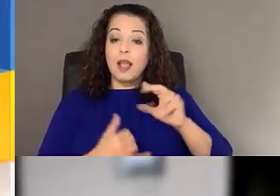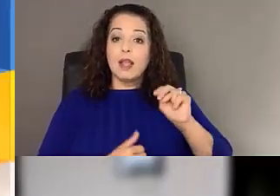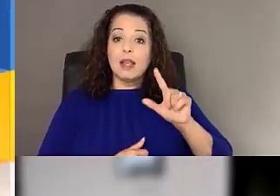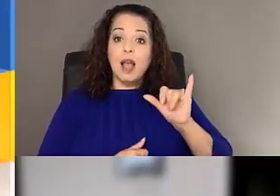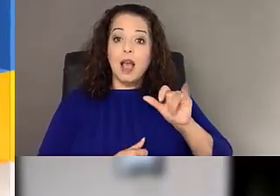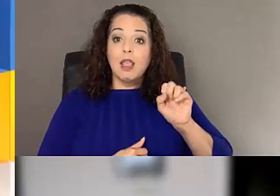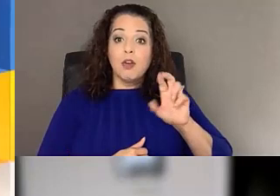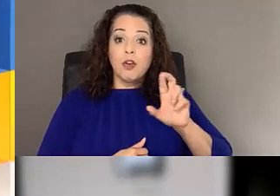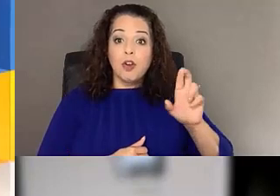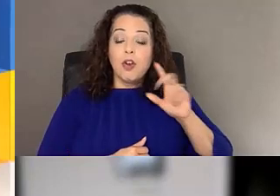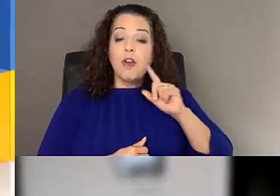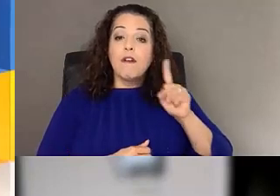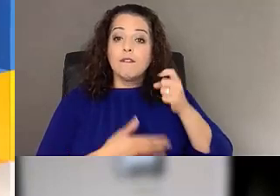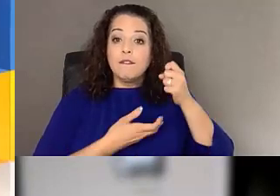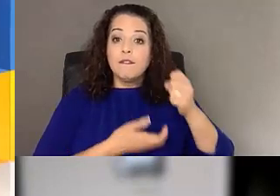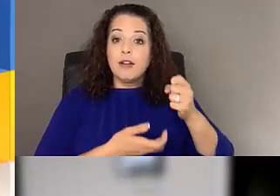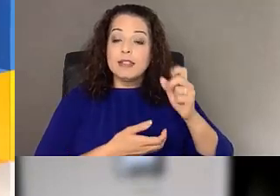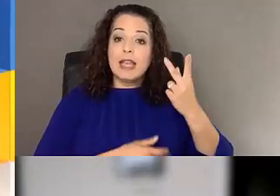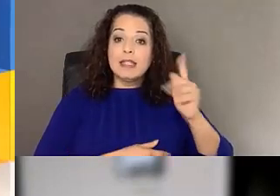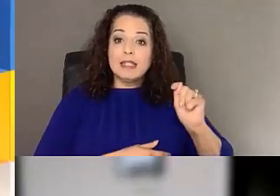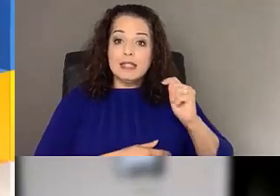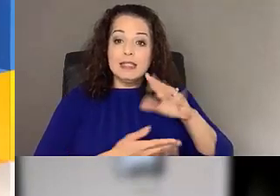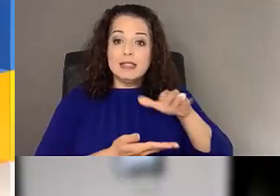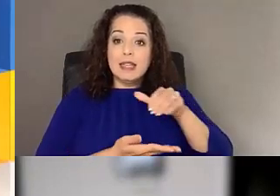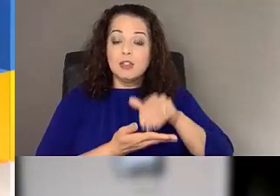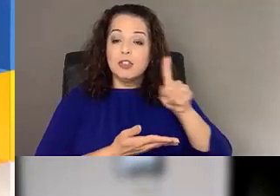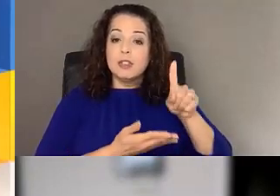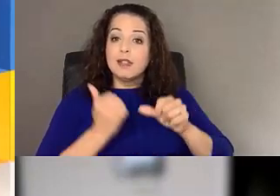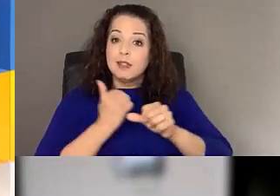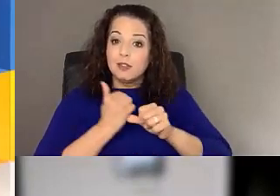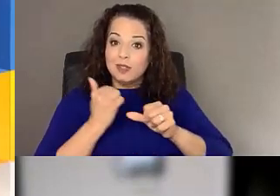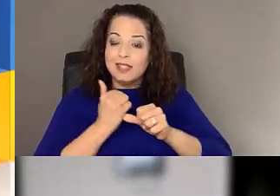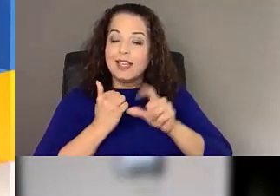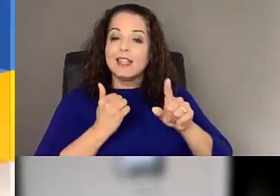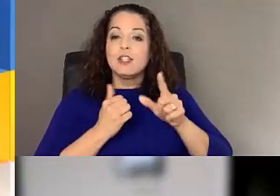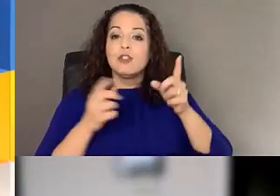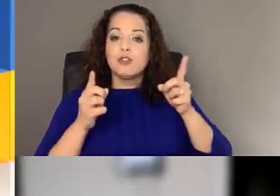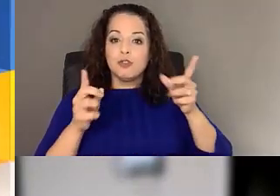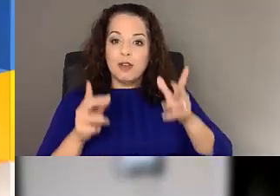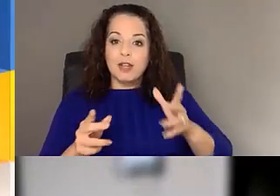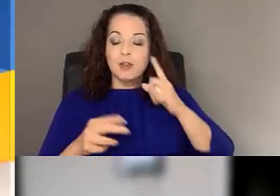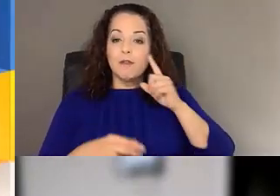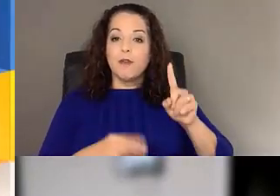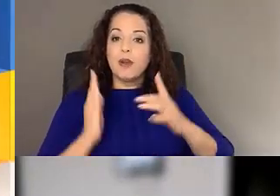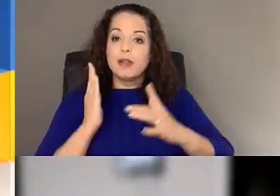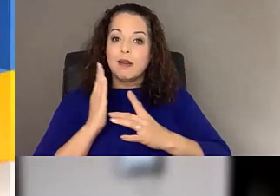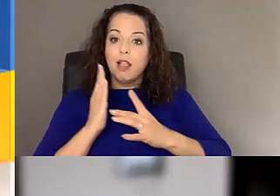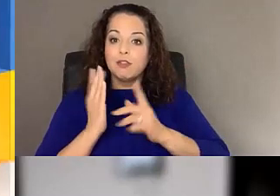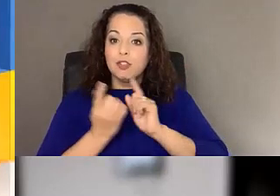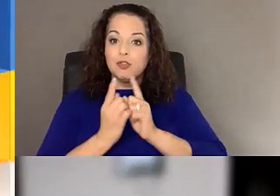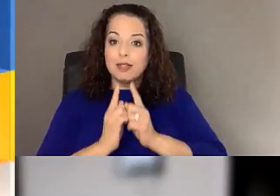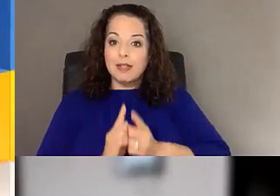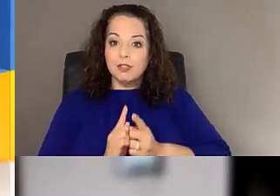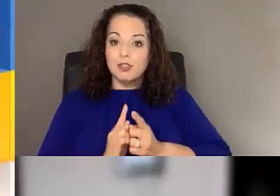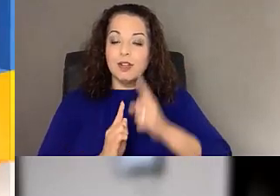And Michelle is the associate director. Dr. Zorrilla is the associate director of technology translation at the NIDILRR IMPACT